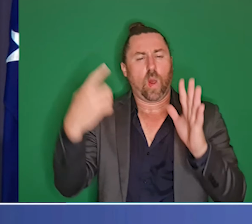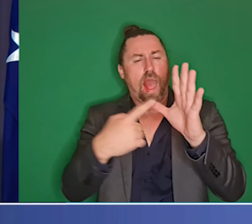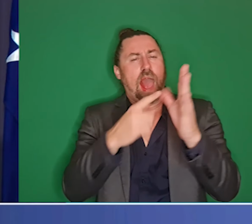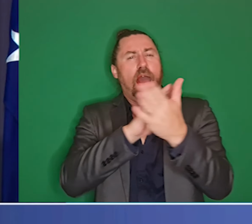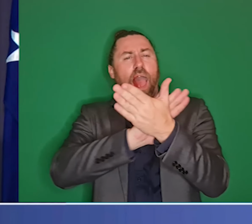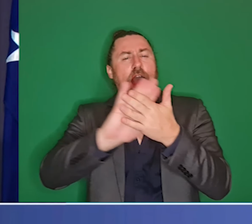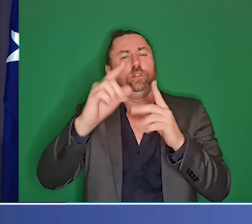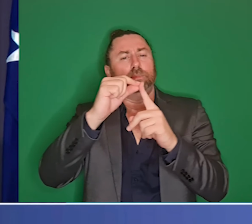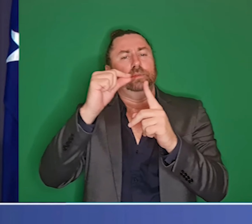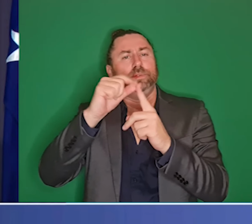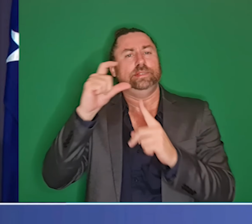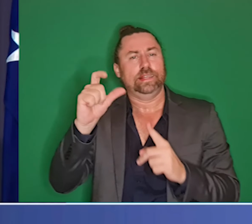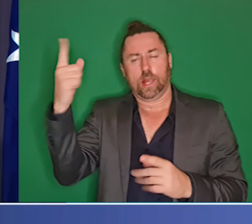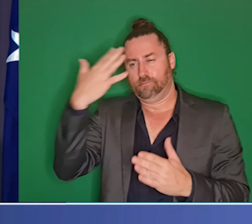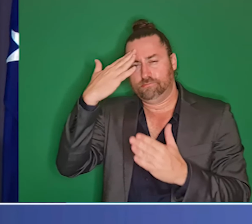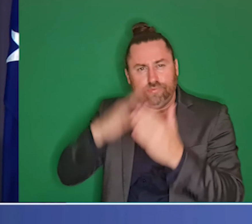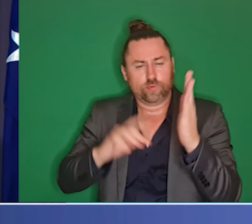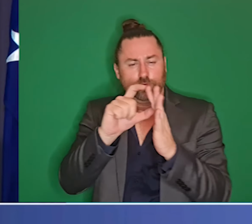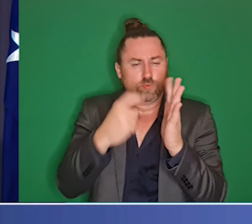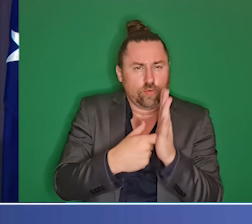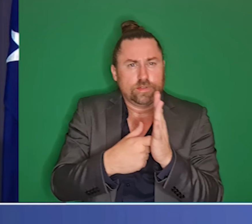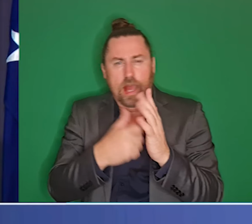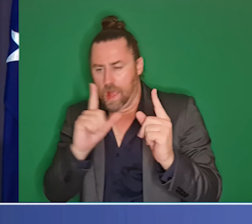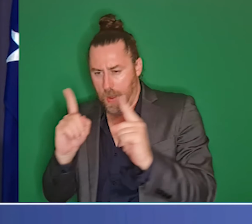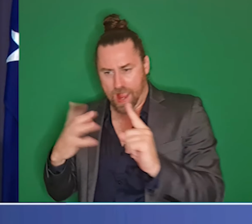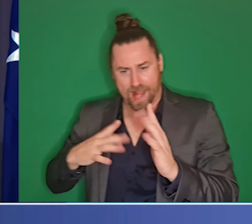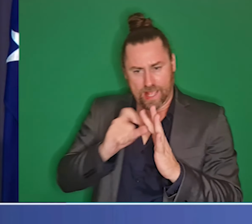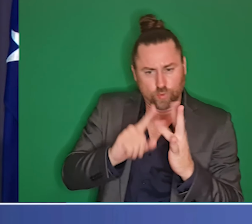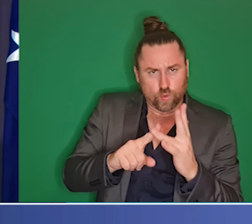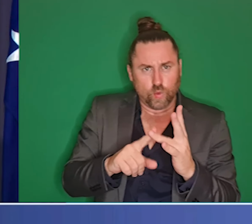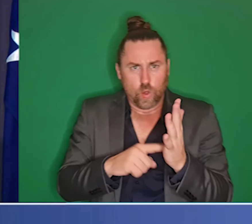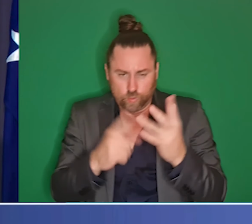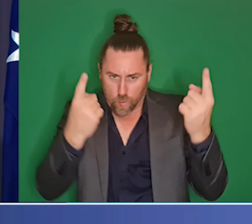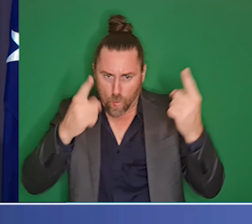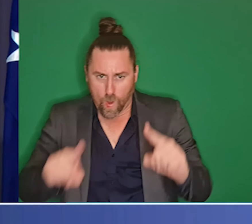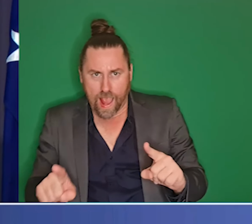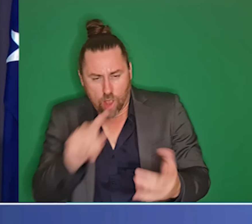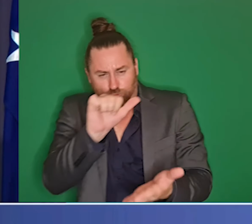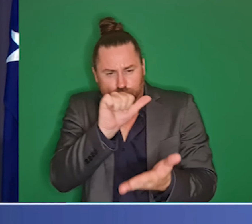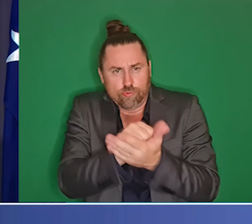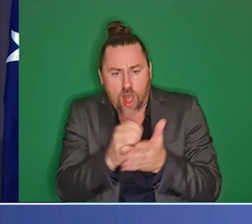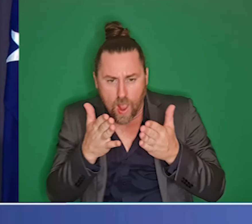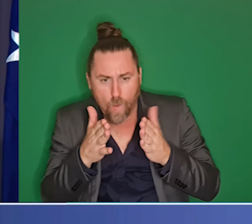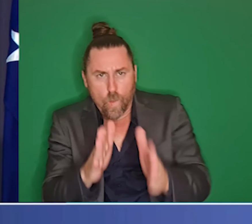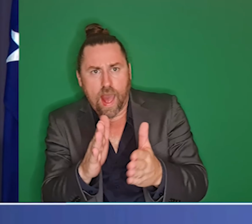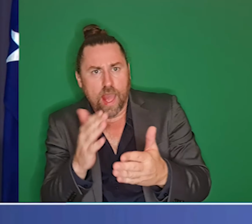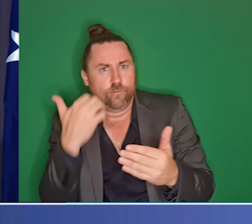on behalf of National Cabinet to look at that balance. What can we do to make sure that the health system,